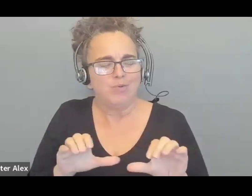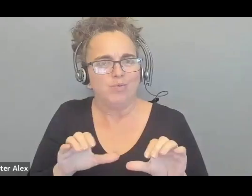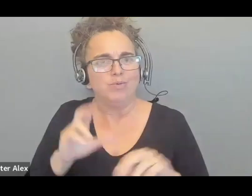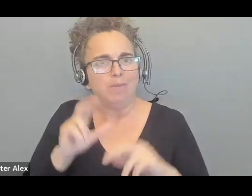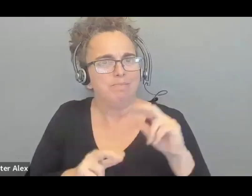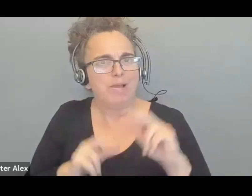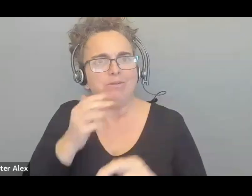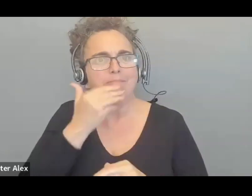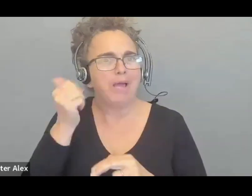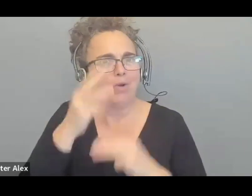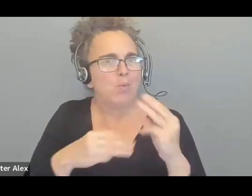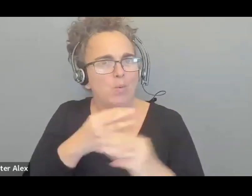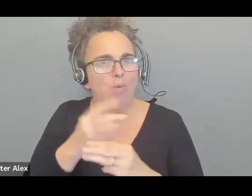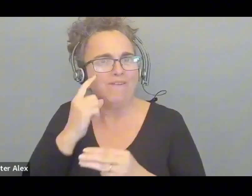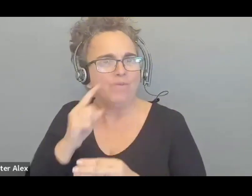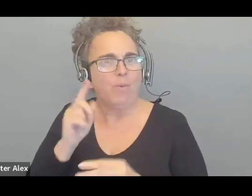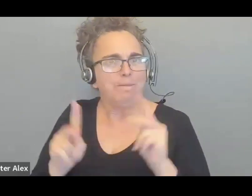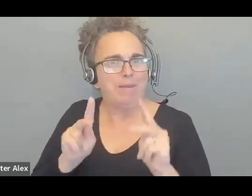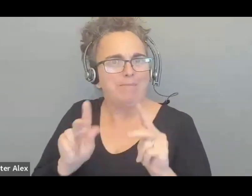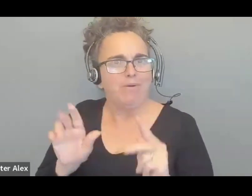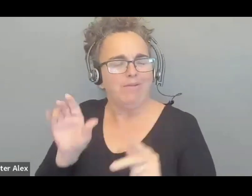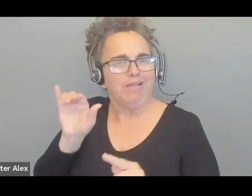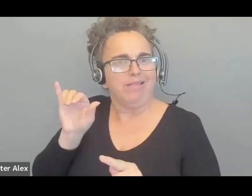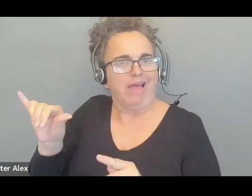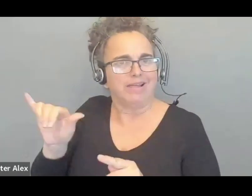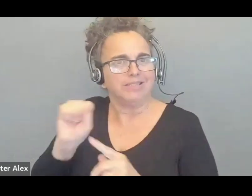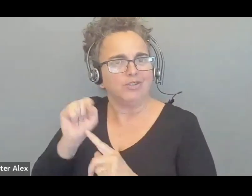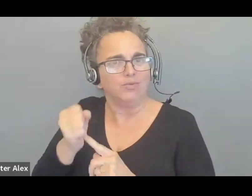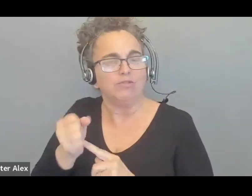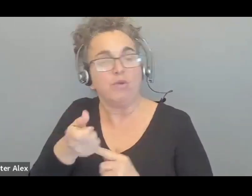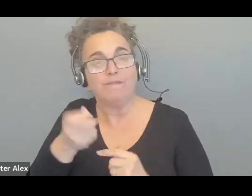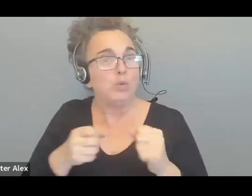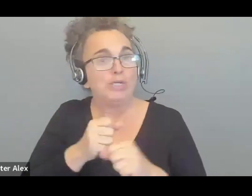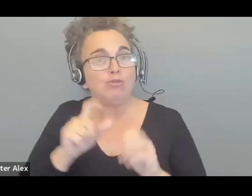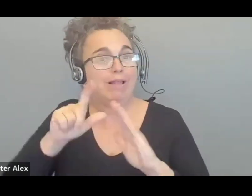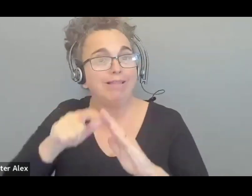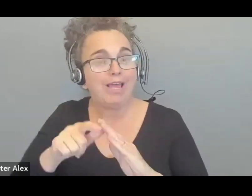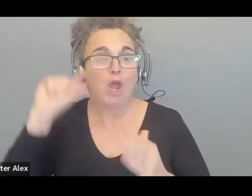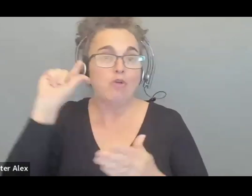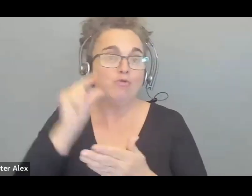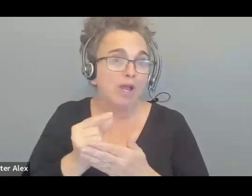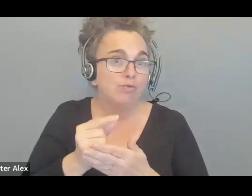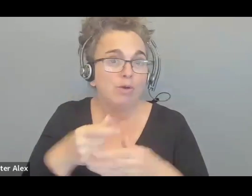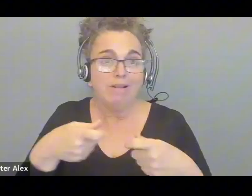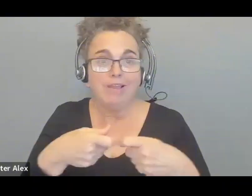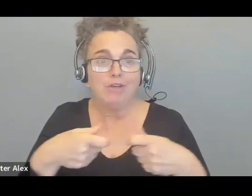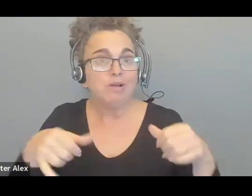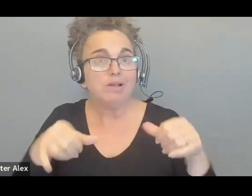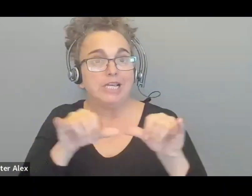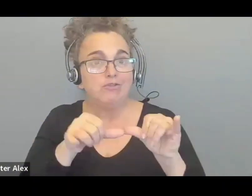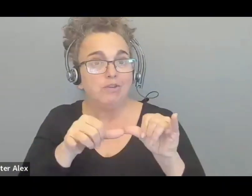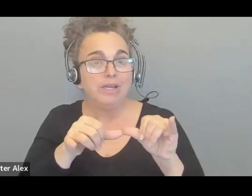So now we fast forward, you know, a few years I graduated with an electrical engineering degree with a focus in robotics.